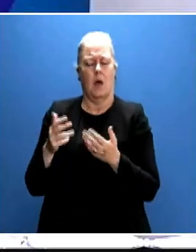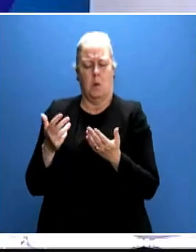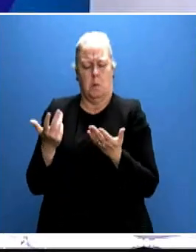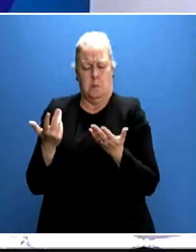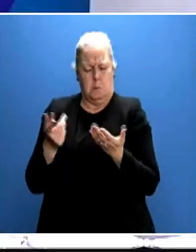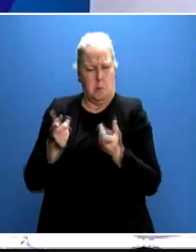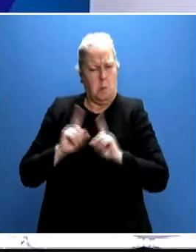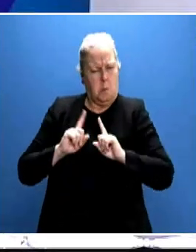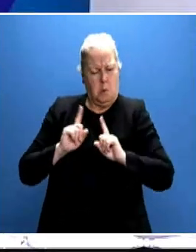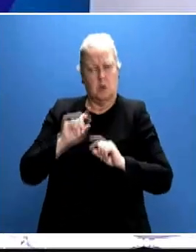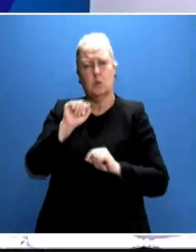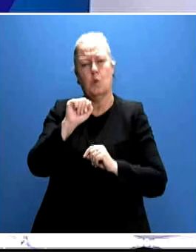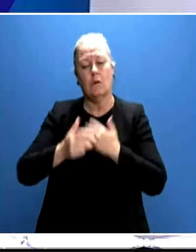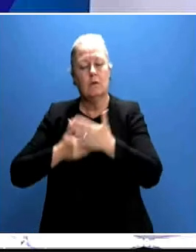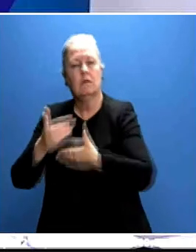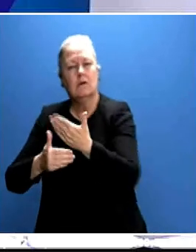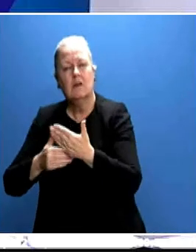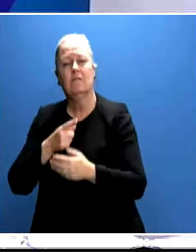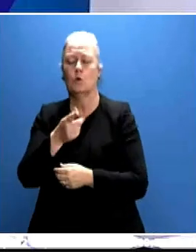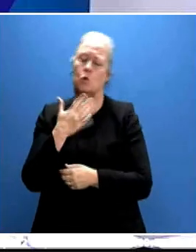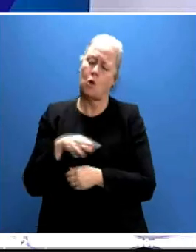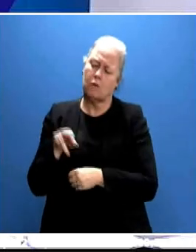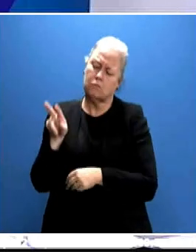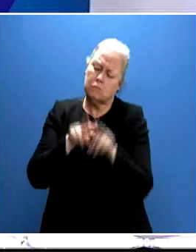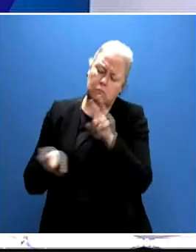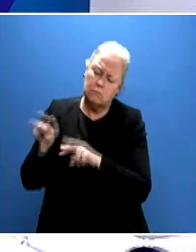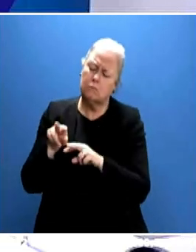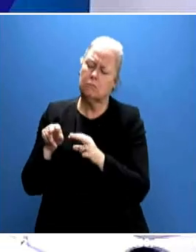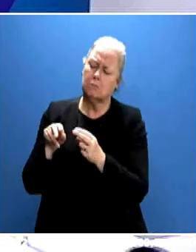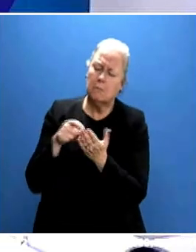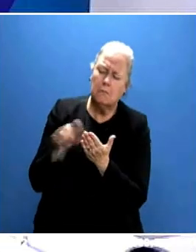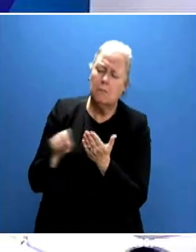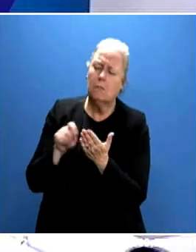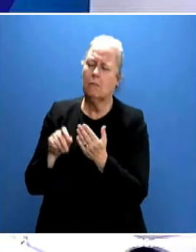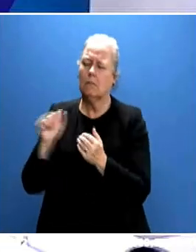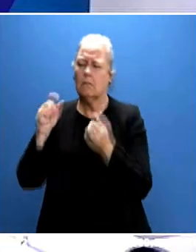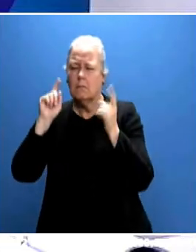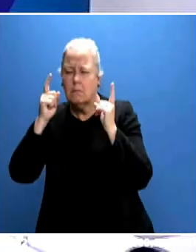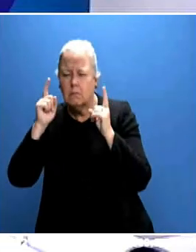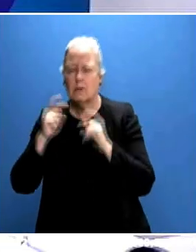as far as screening for intellectual disability, depression, anxiety, mood disorders and so on?